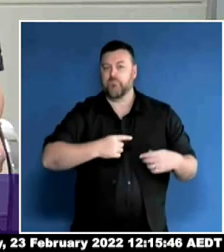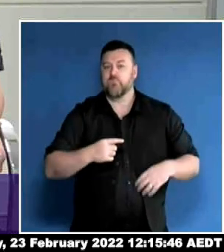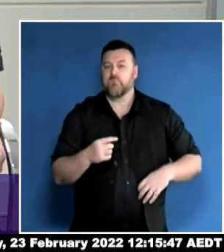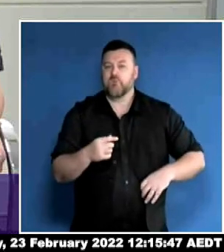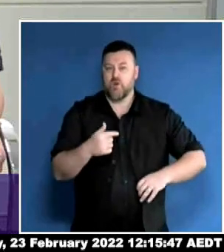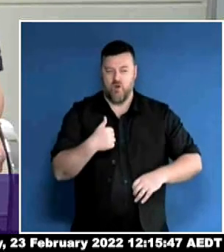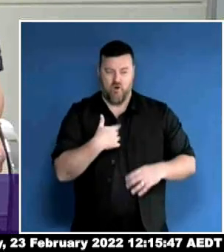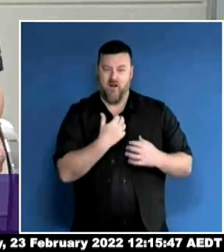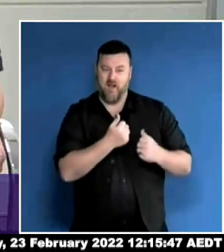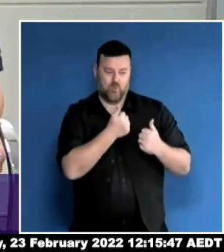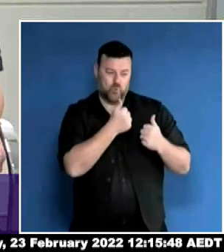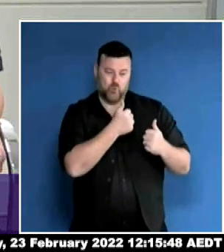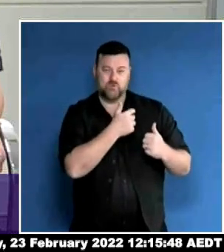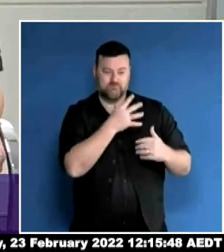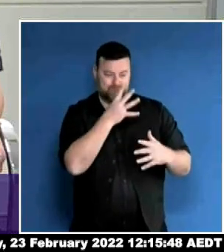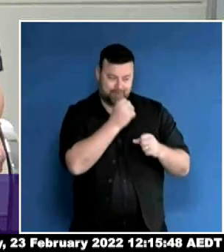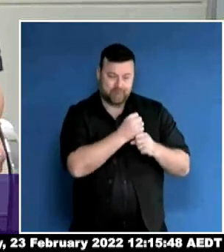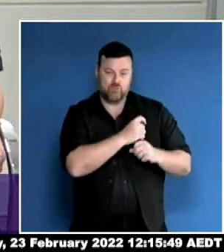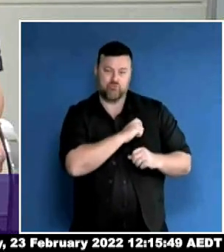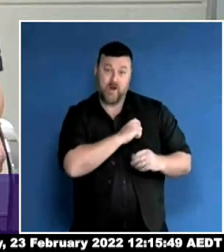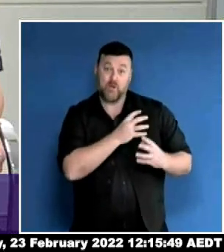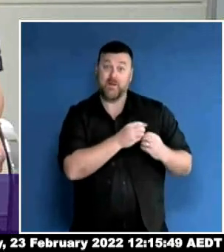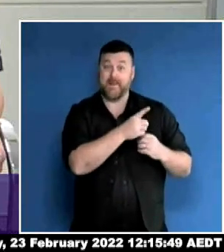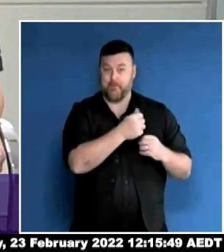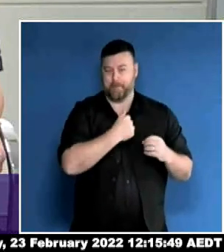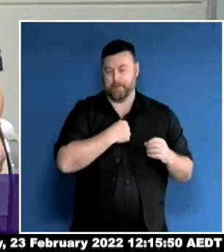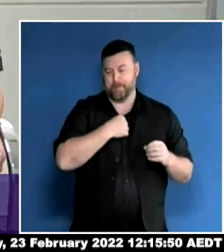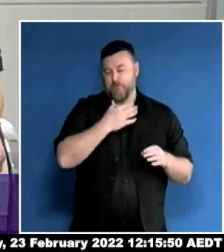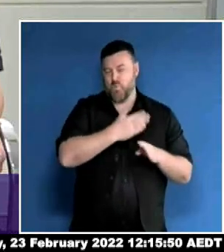And so she was speaking to me to understand more about him, understand his needs,